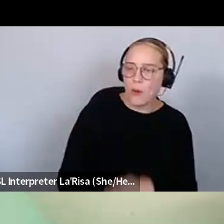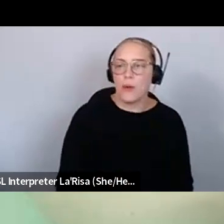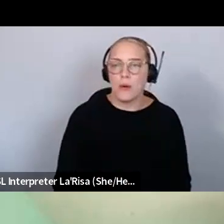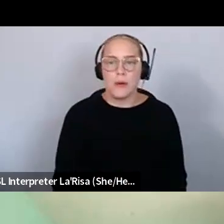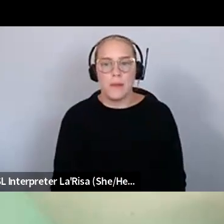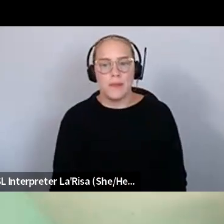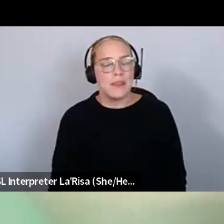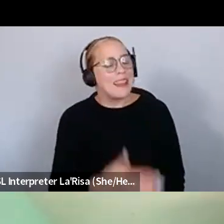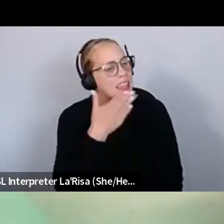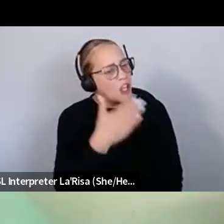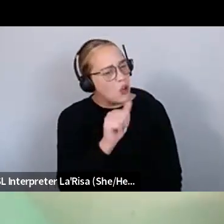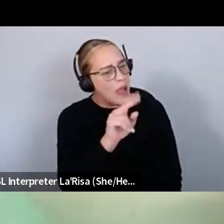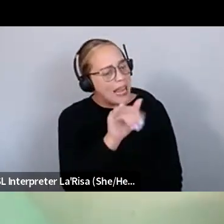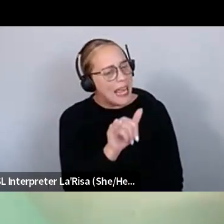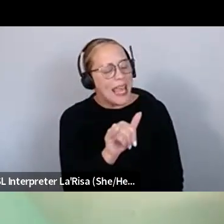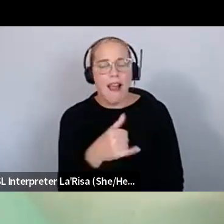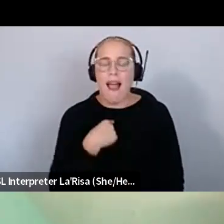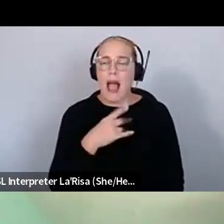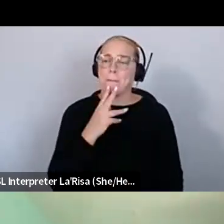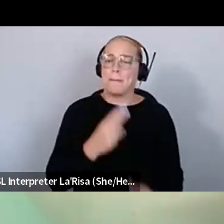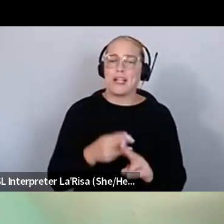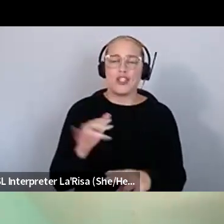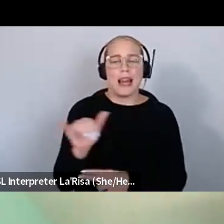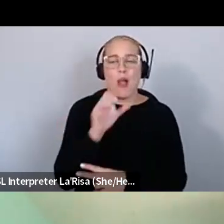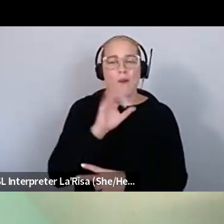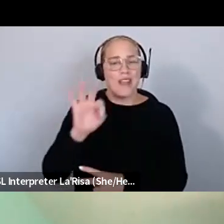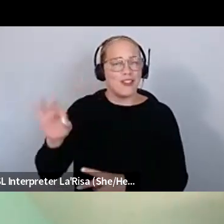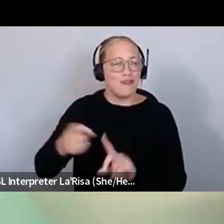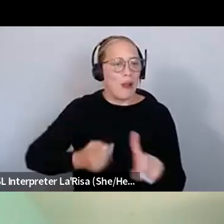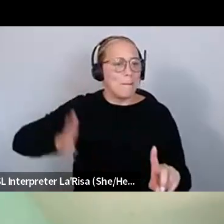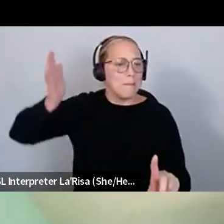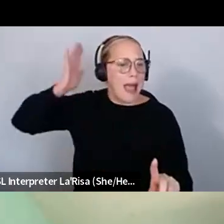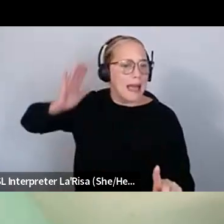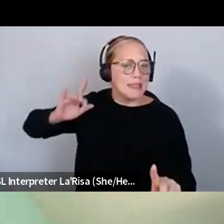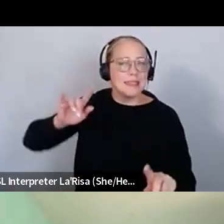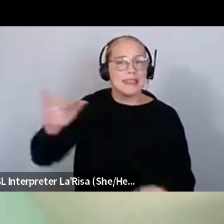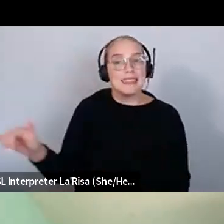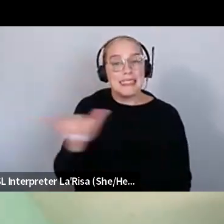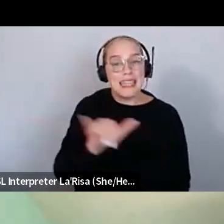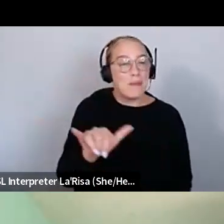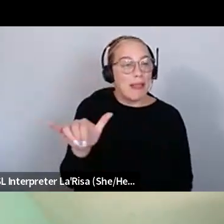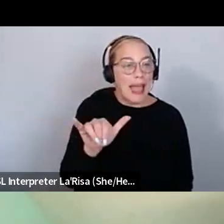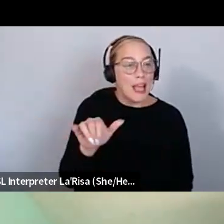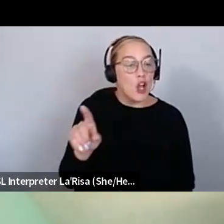technology. The CIL I work at helps folks set up TTY for the first time in their lives. I just wanted to mention it still around.